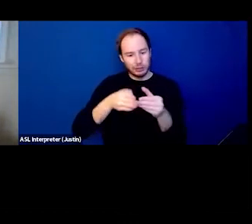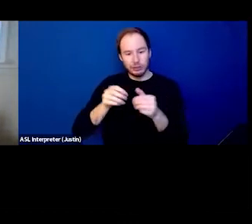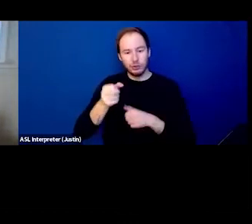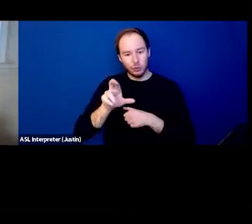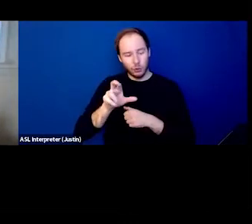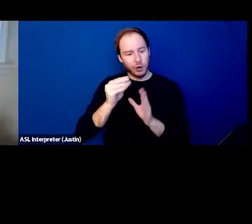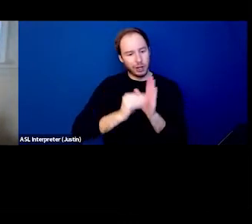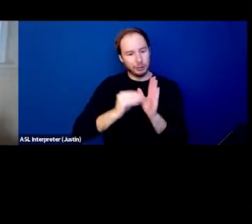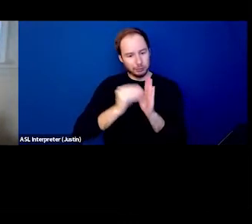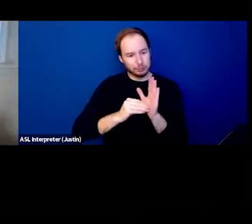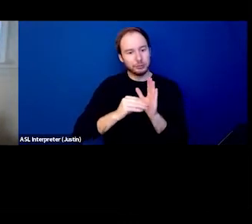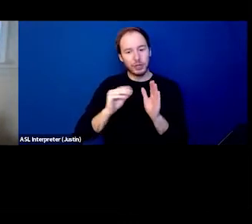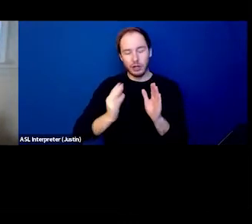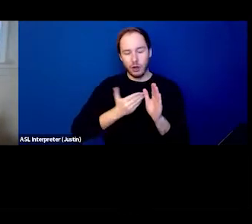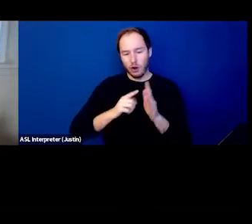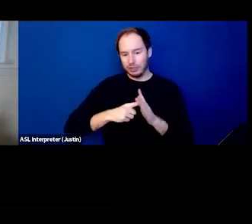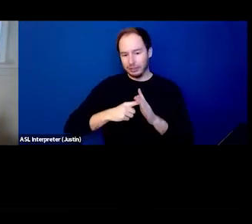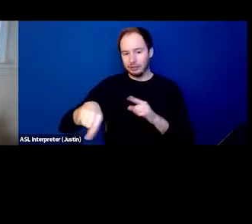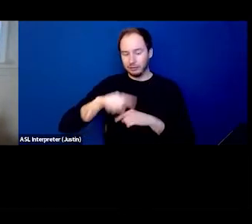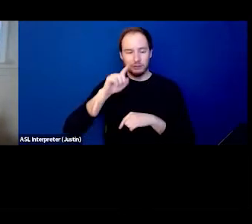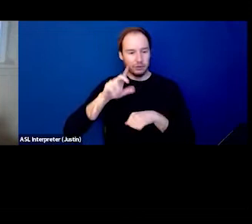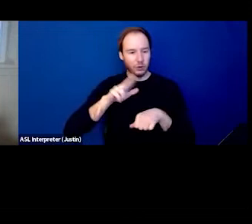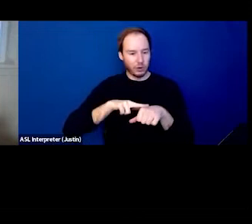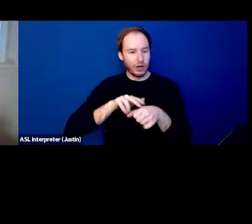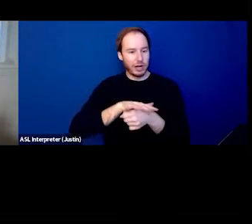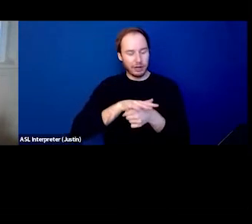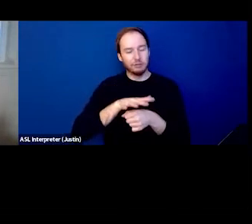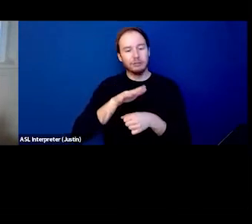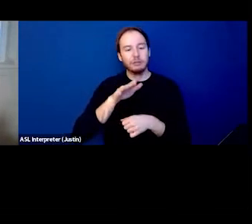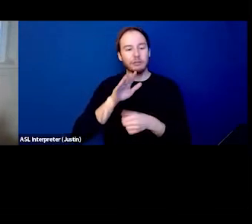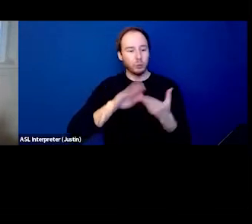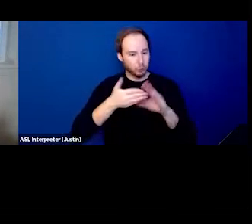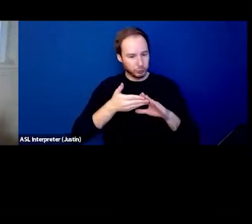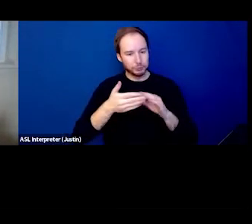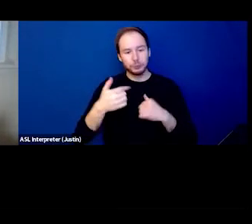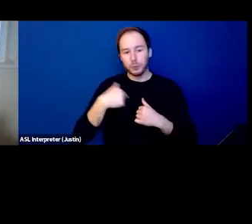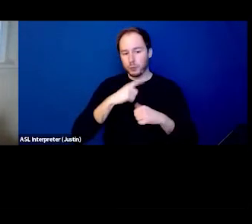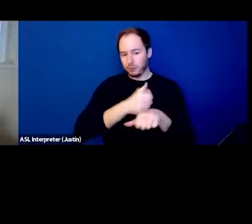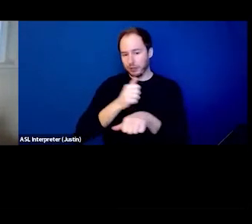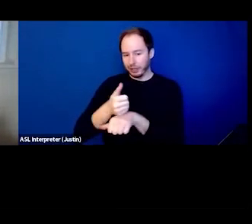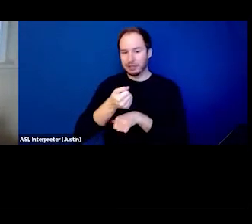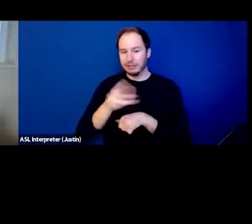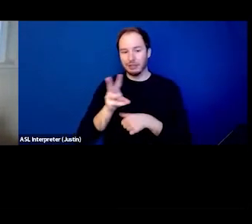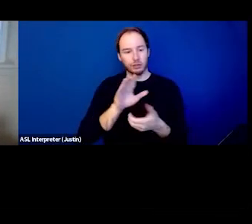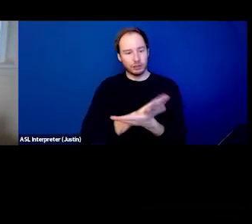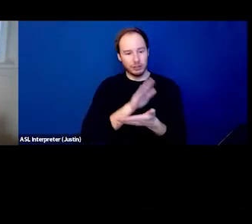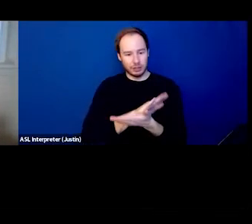and building SOAR initiatives in native communities. And to that end, we have created a series of documents, which I'll review with you.